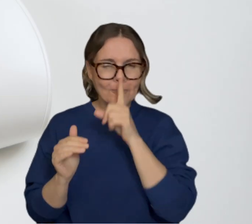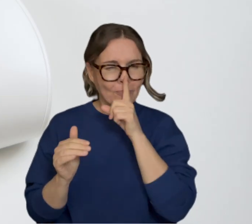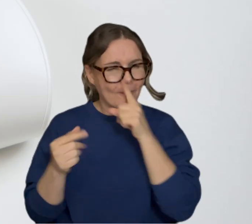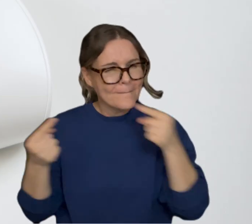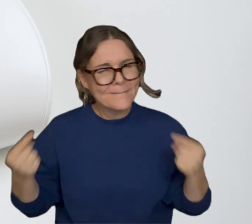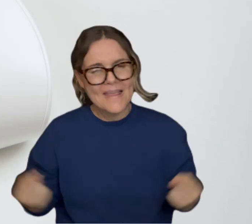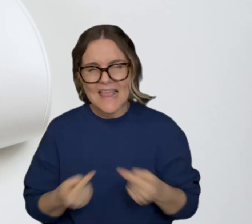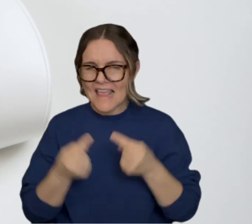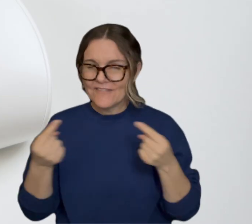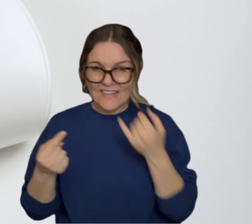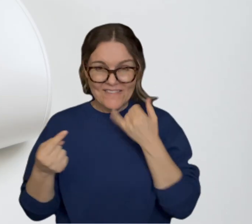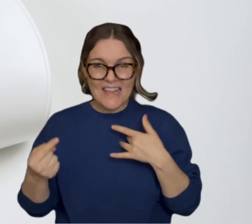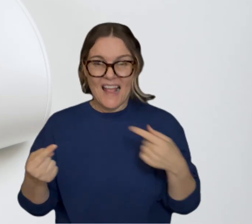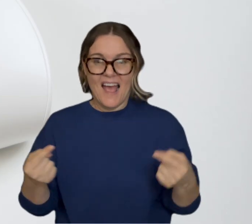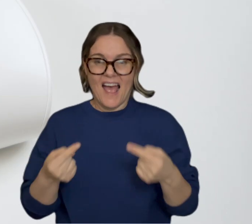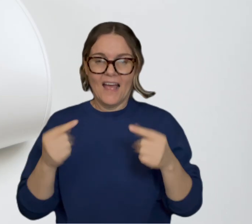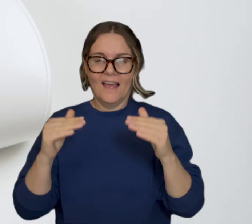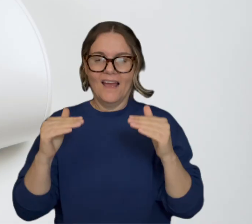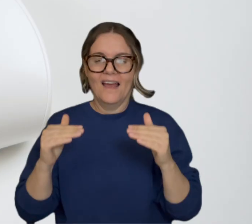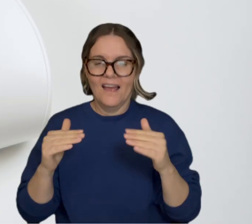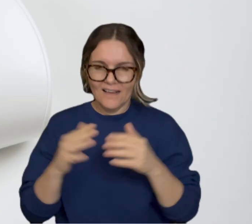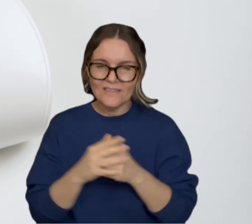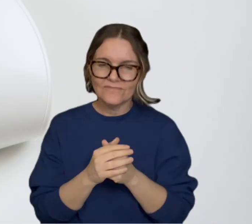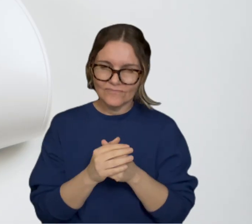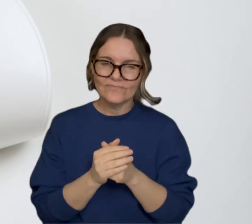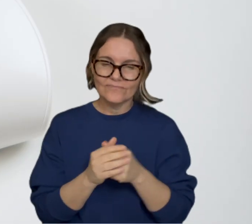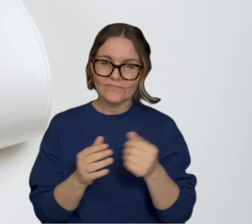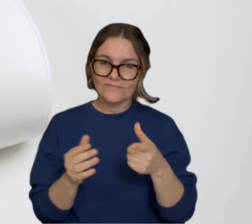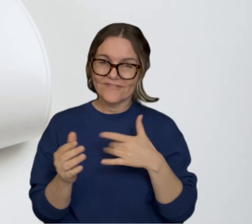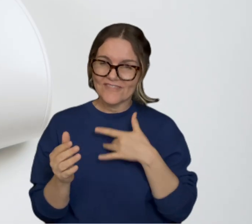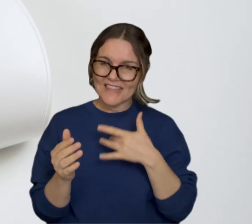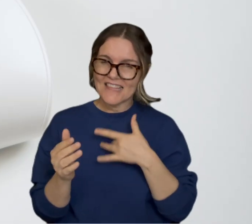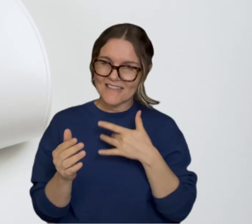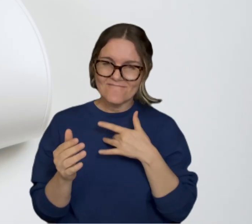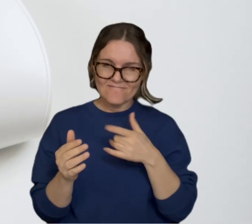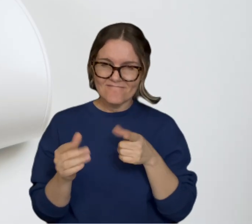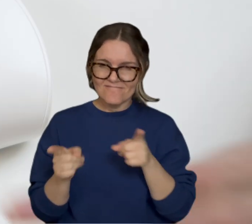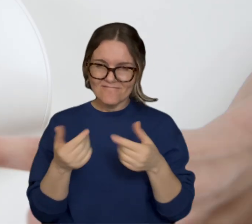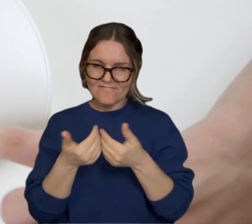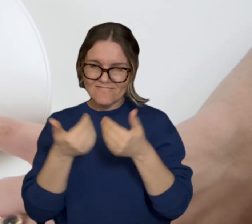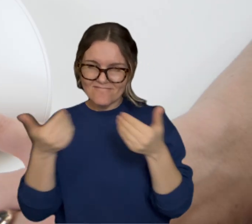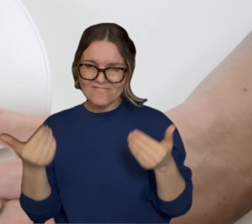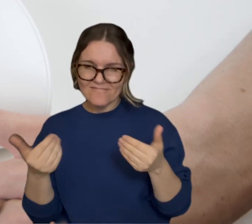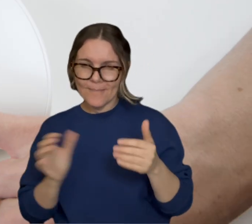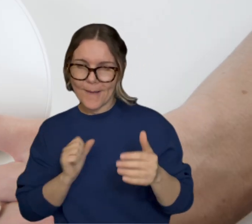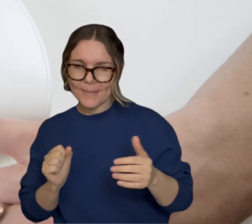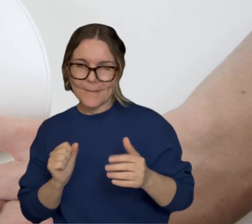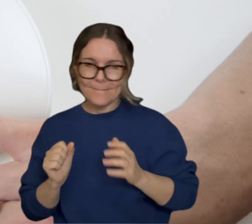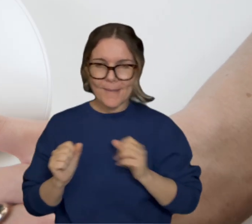find the suction strength that feels best high but not painful and then choose the cycle speed